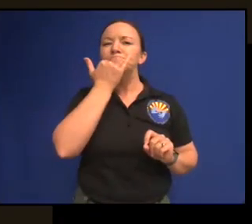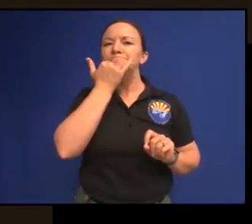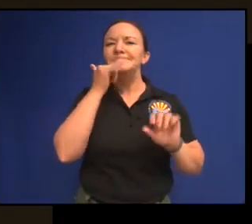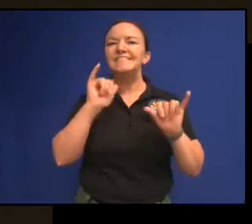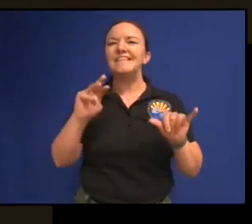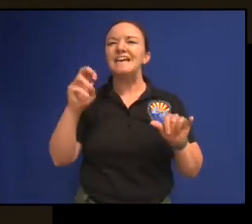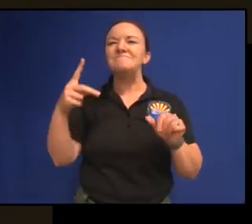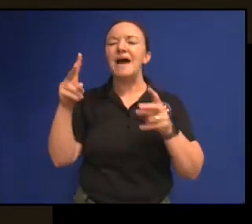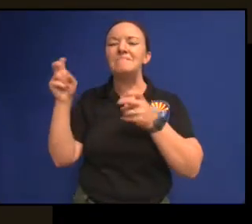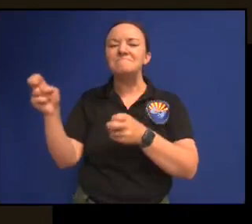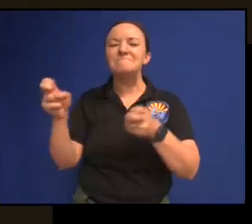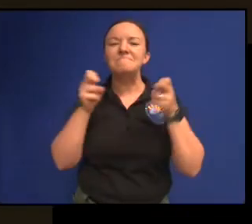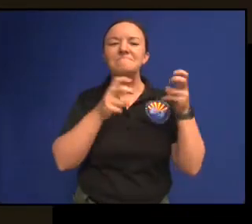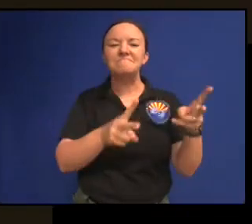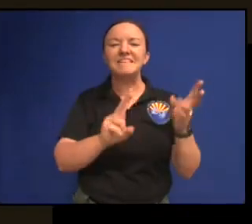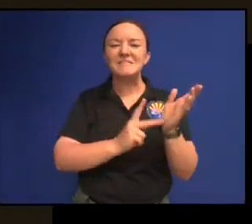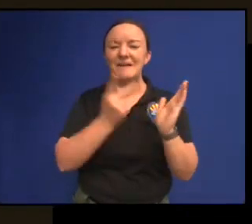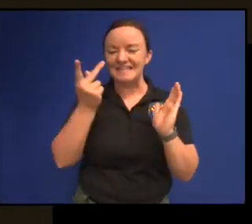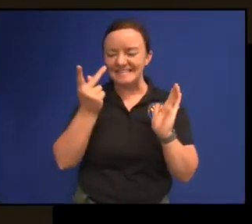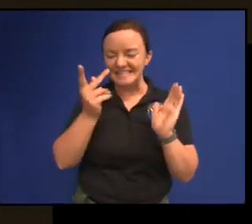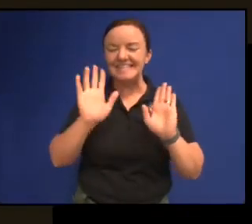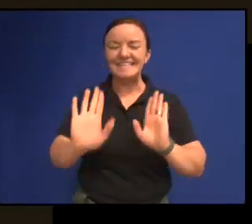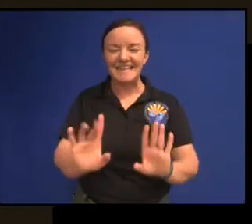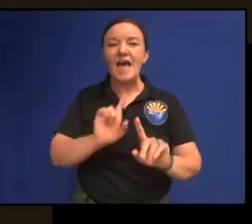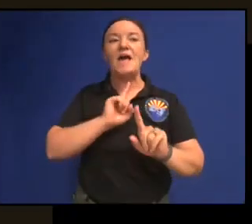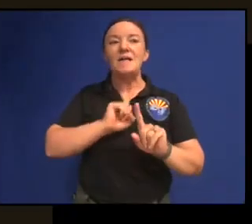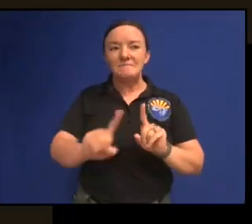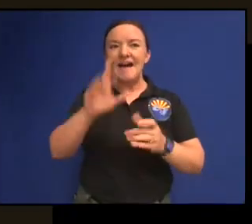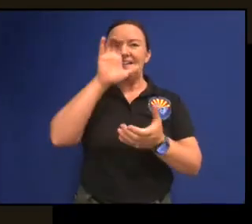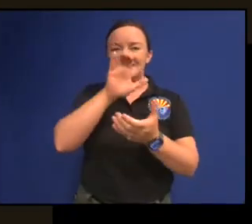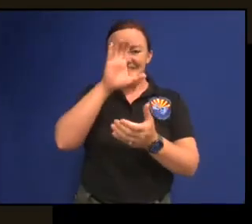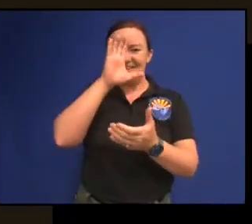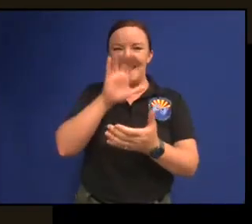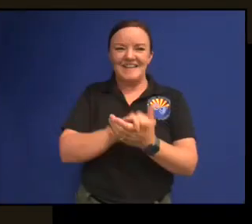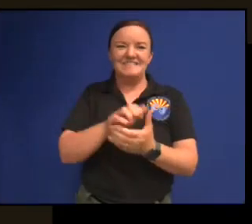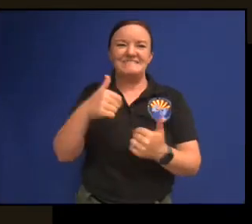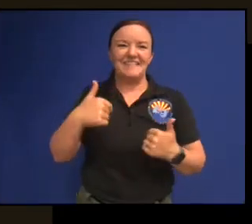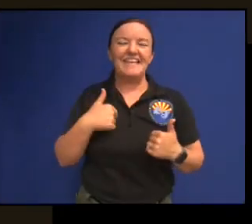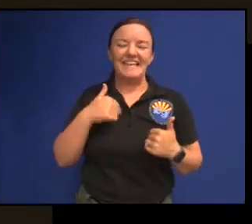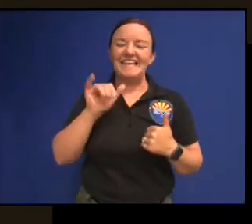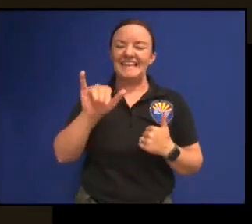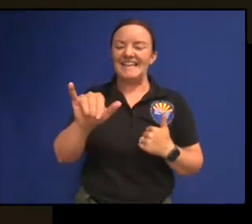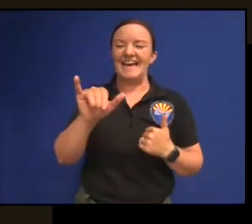VERY SIMILAR TO TODAY. I'M NOT SURE HOW I DID THAT, BUT THE DEAL IS WE ARE